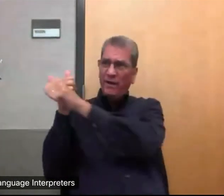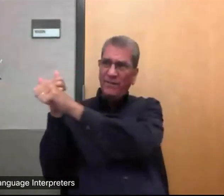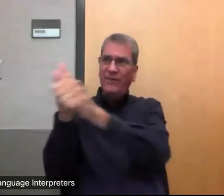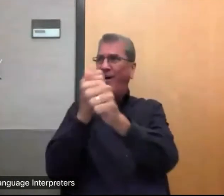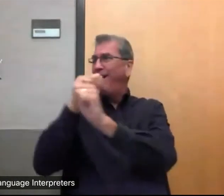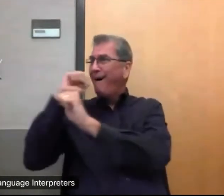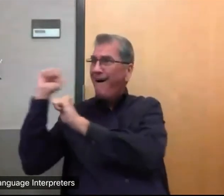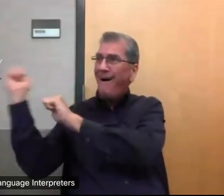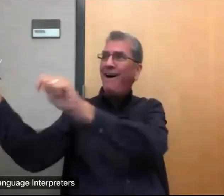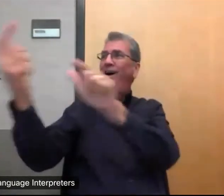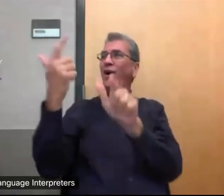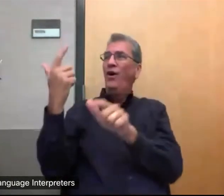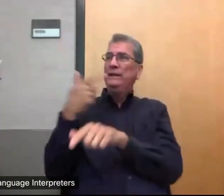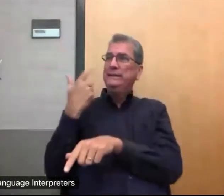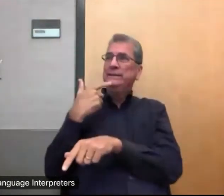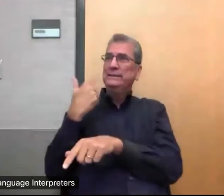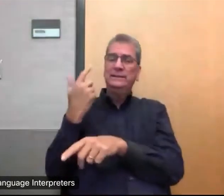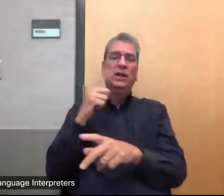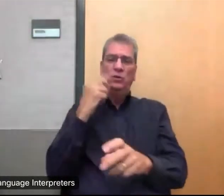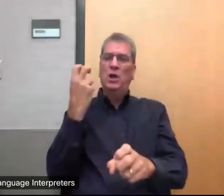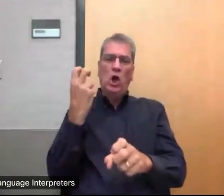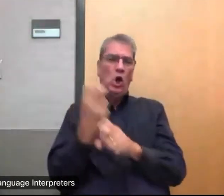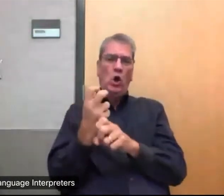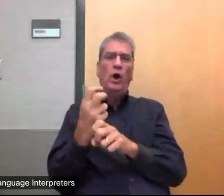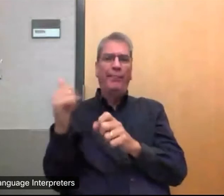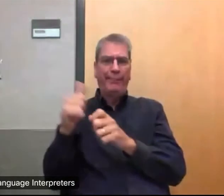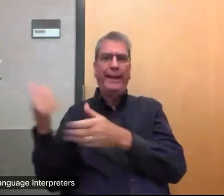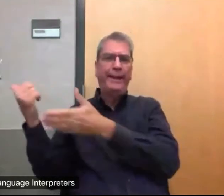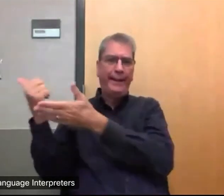Like, it's really hard, but like, that contributes to the overload it wasn't was doing too much.